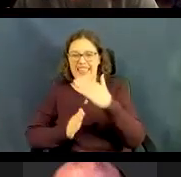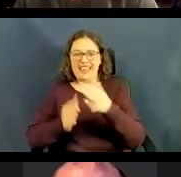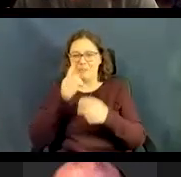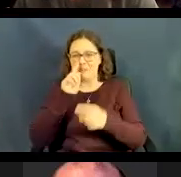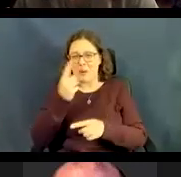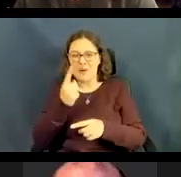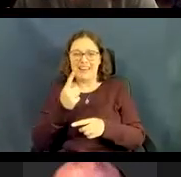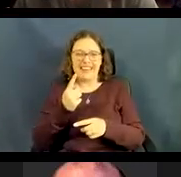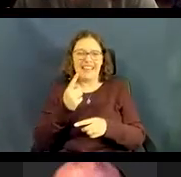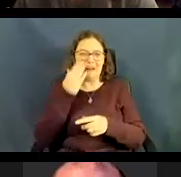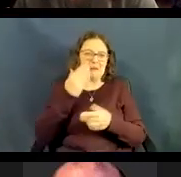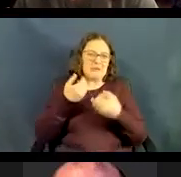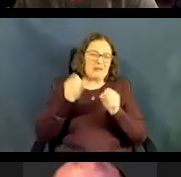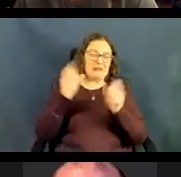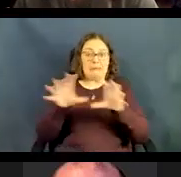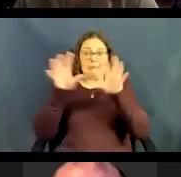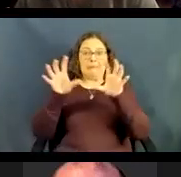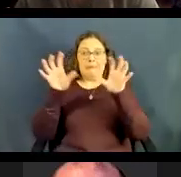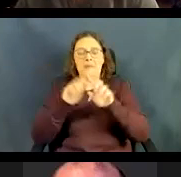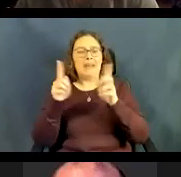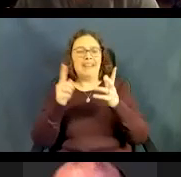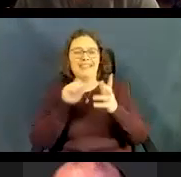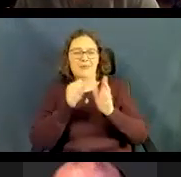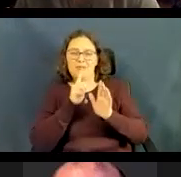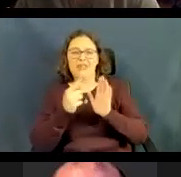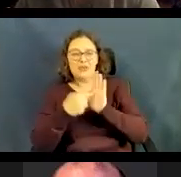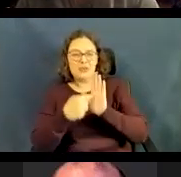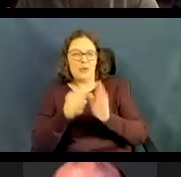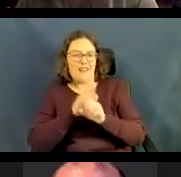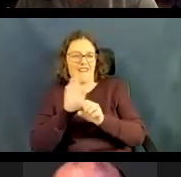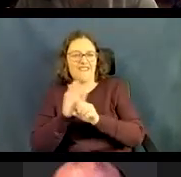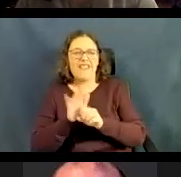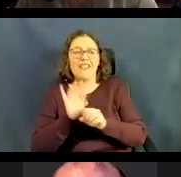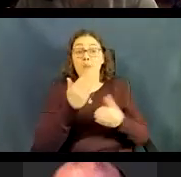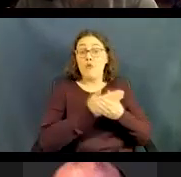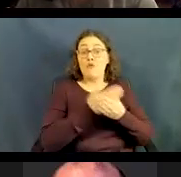If you choose upload image, you can upload an image from your computer.